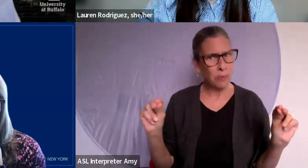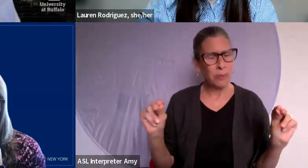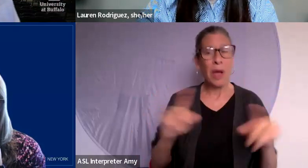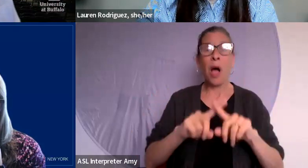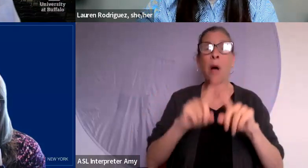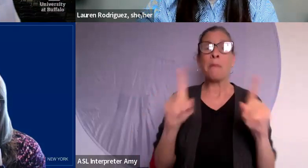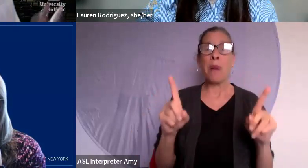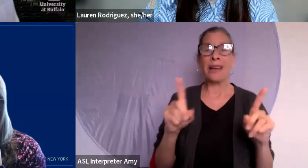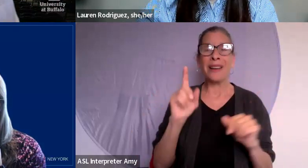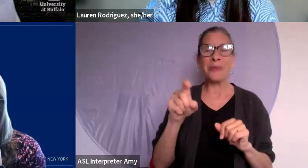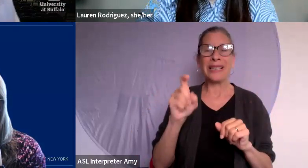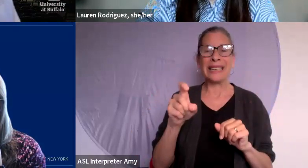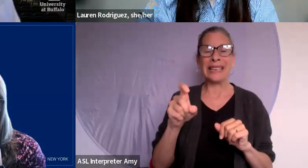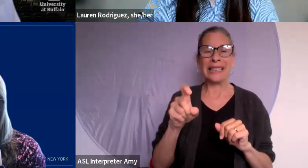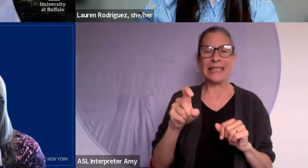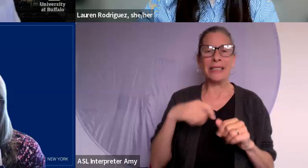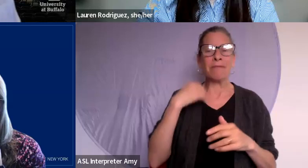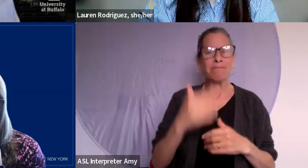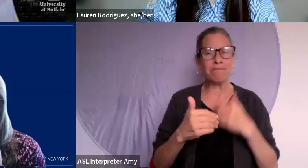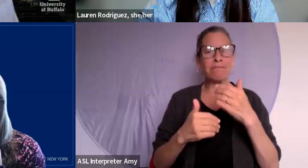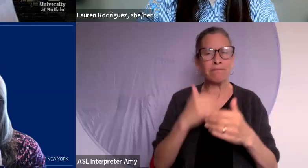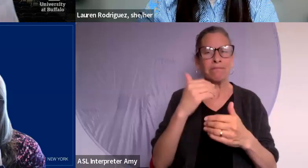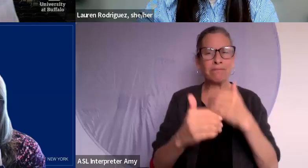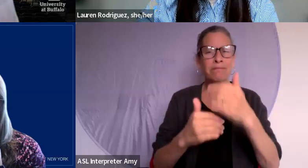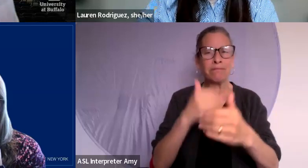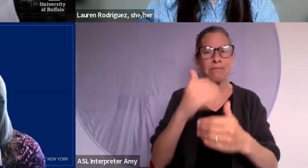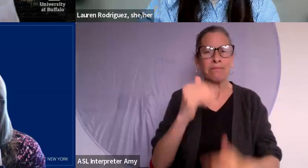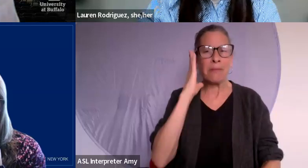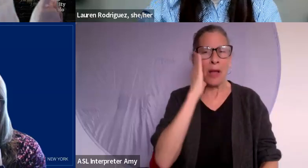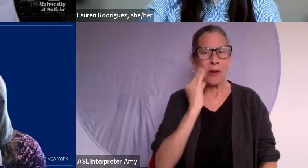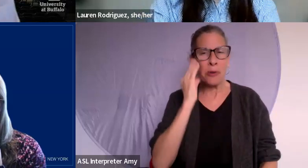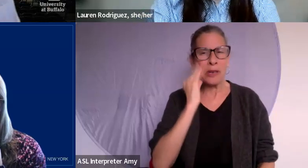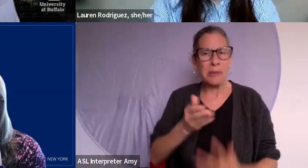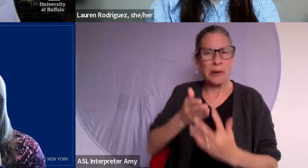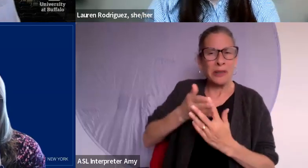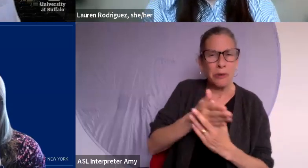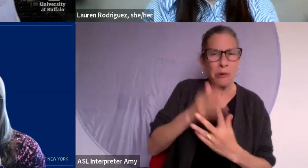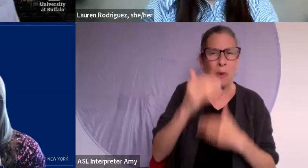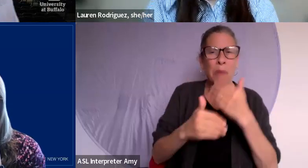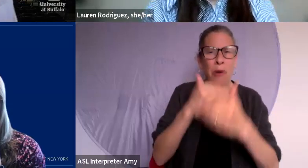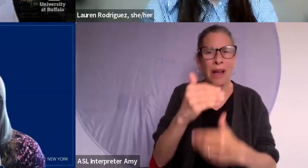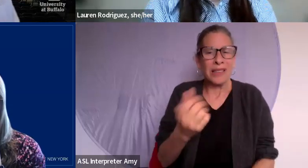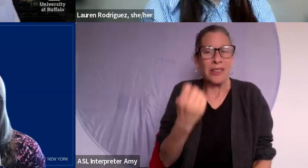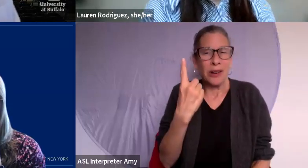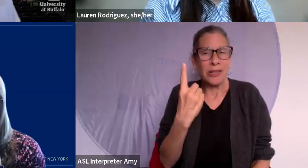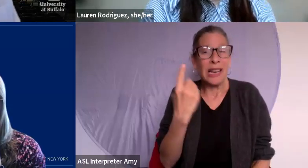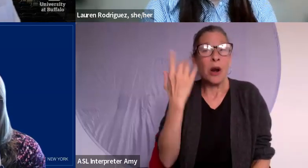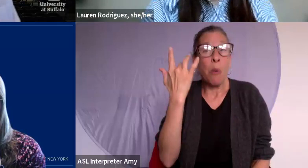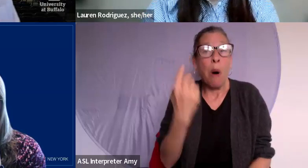need to kind of go through a process to understand why we're using these tools and how we're going to provide accommodation.